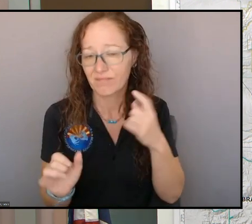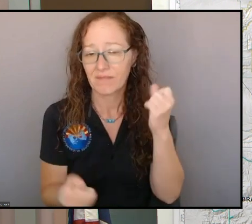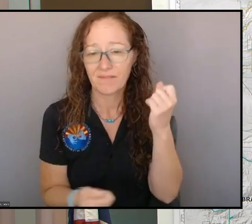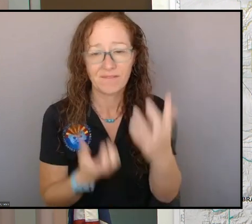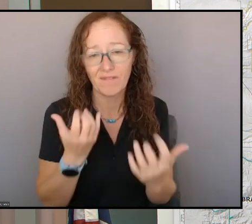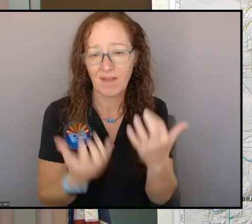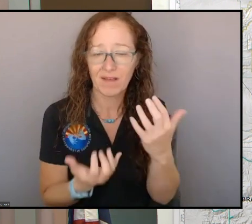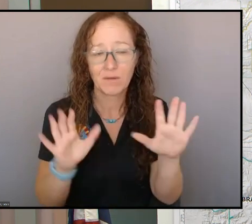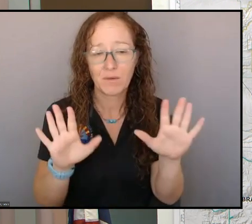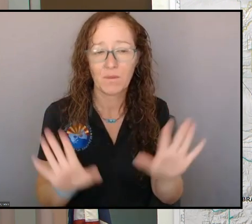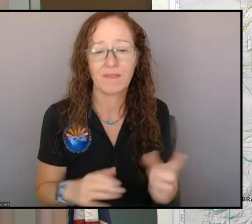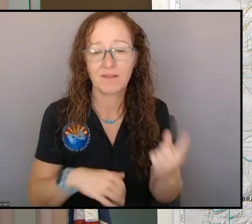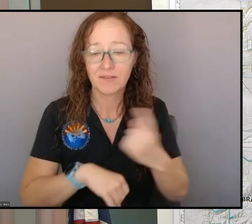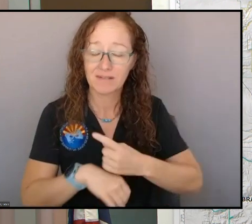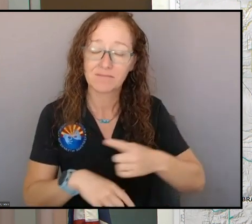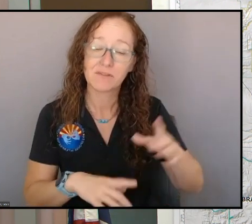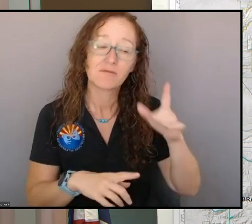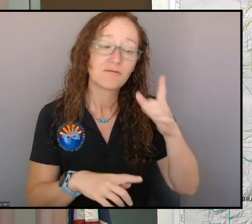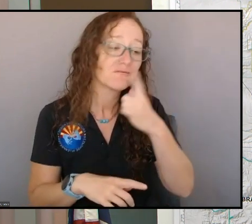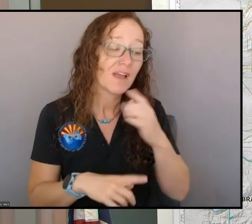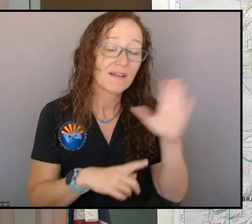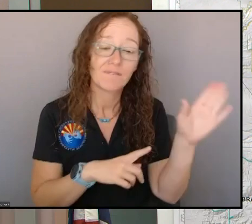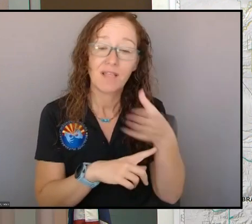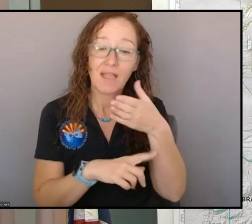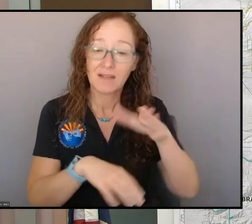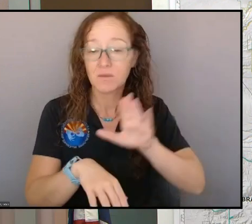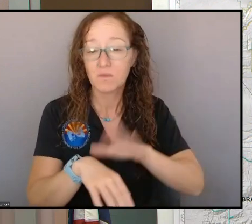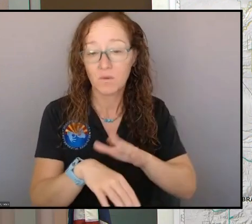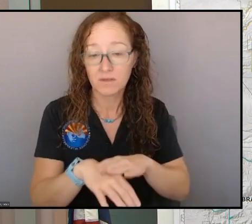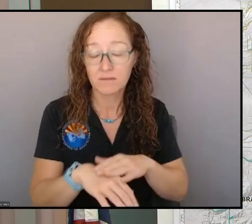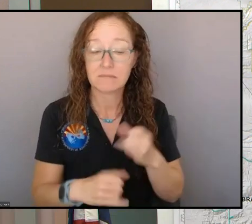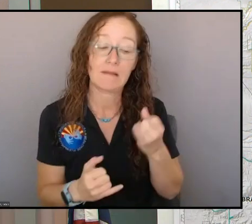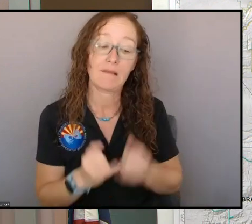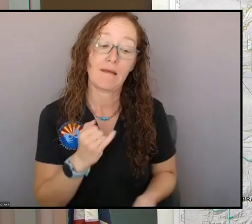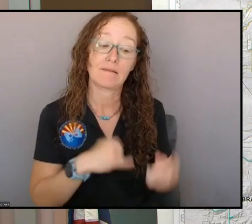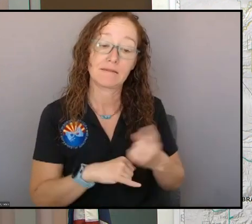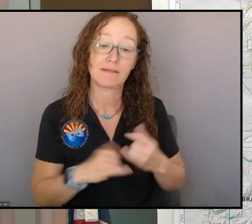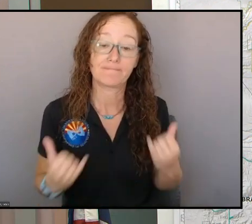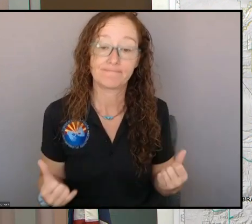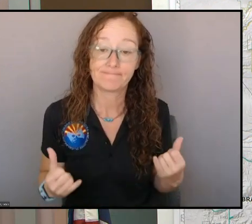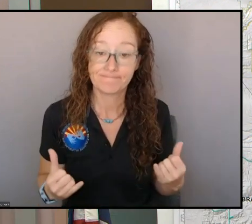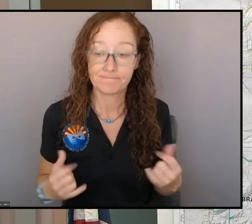effect today. It's the last one. We've had three successive days and thankfully that pattern is going to be changing.